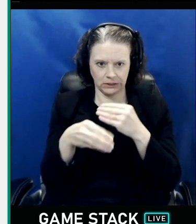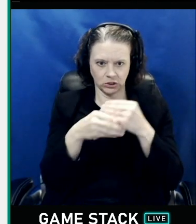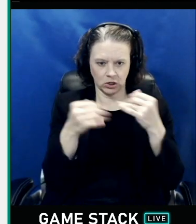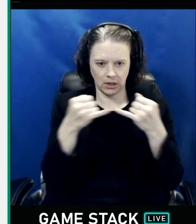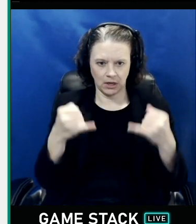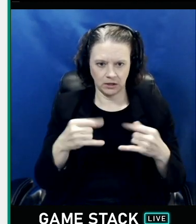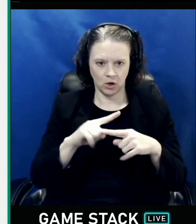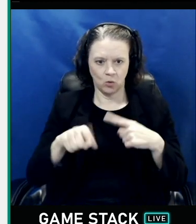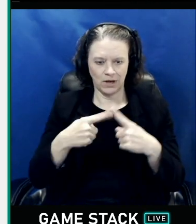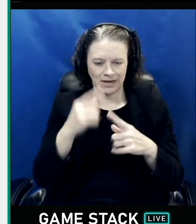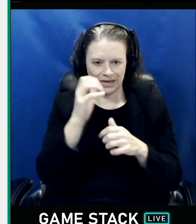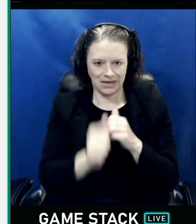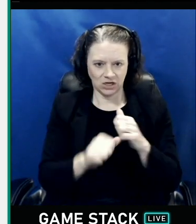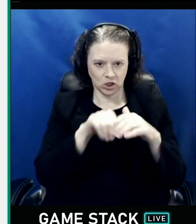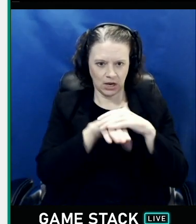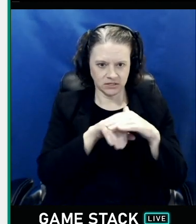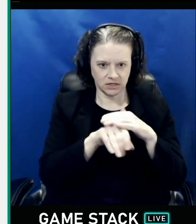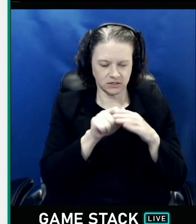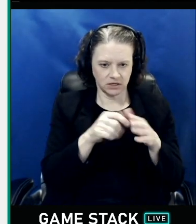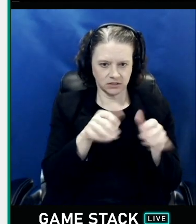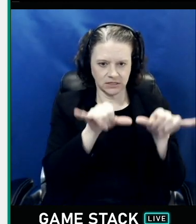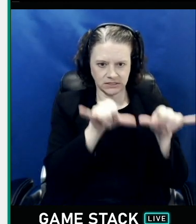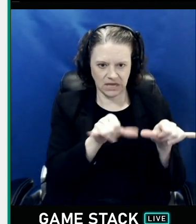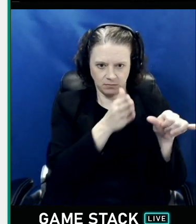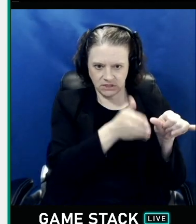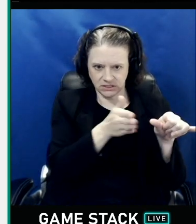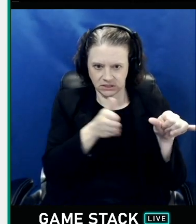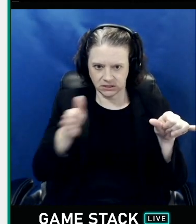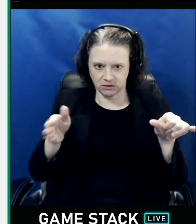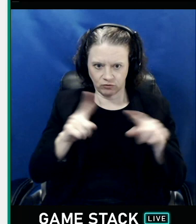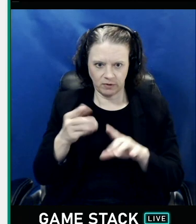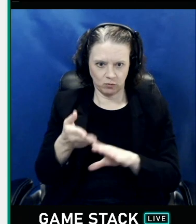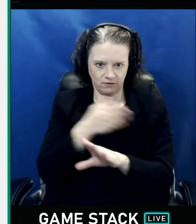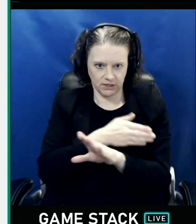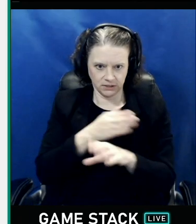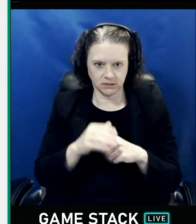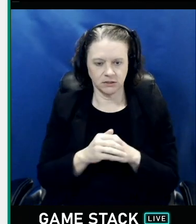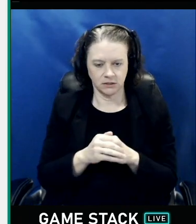is a constant distance from the previous. Two strides are detected in the code sample shown. Again,